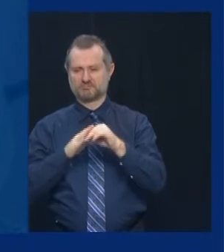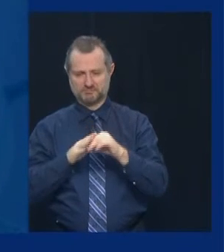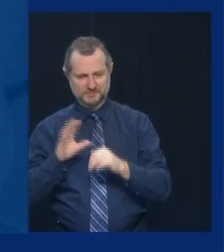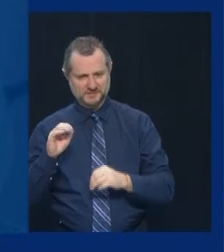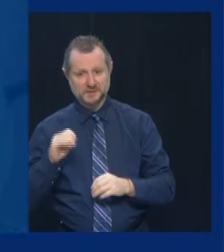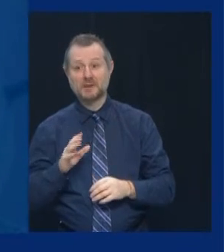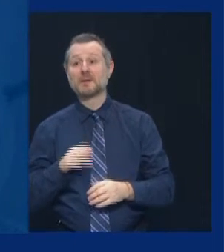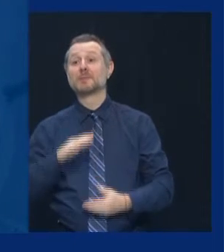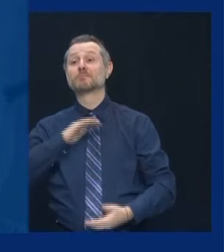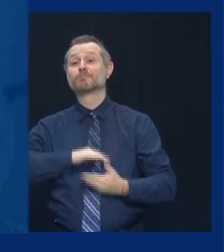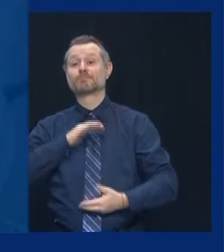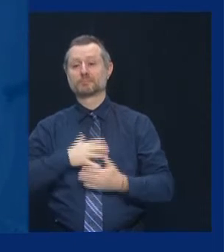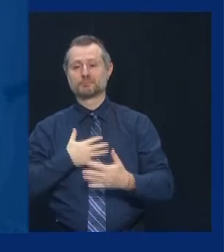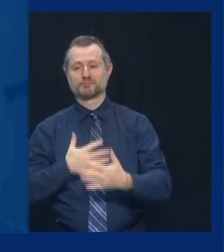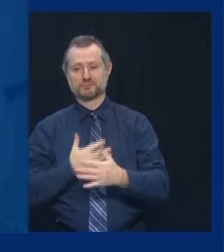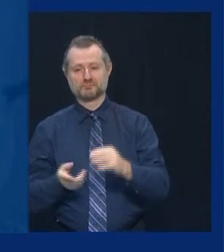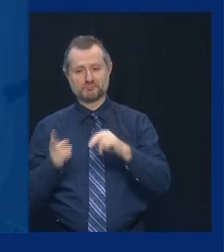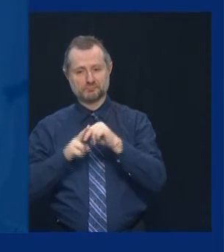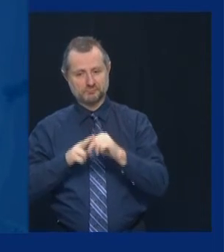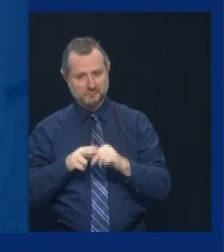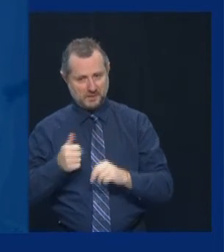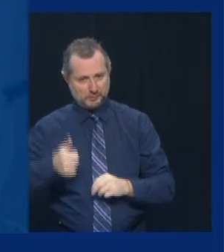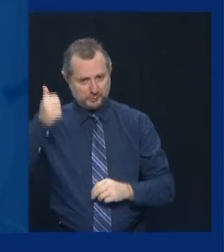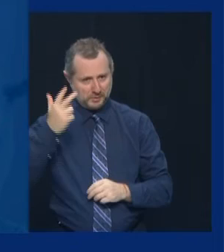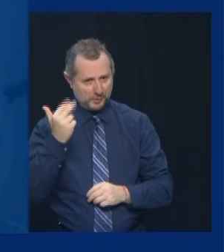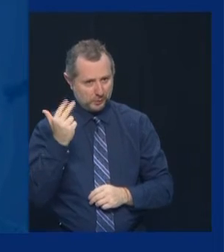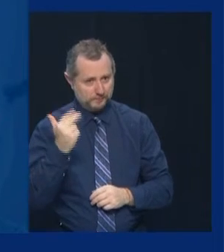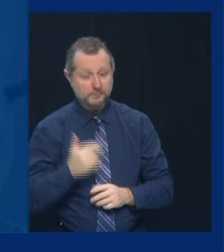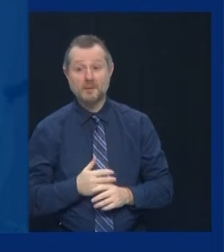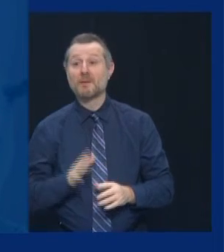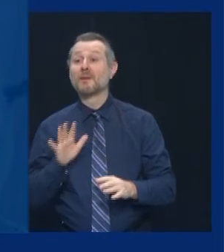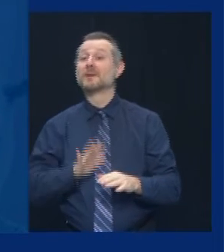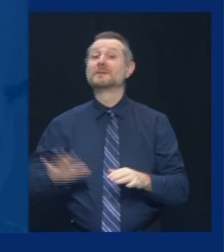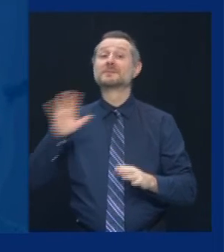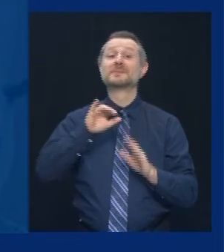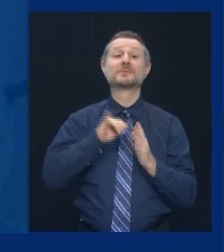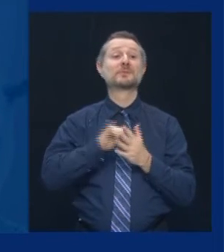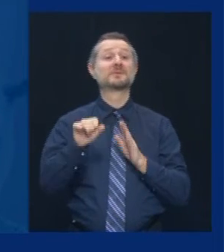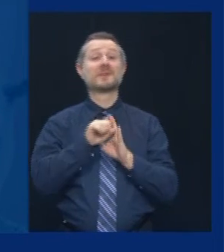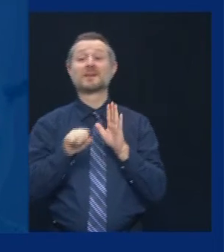SALT. THE ICUs ARE UP 50.